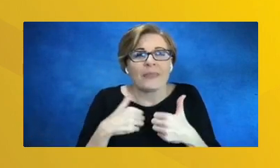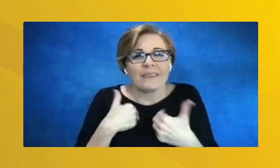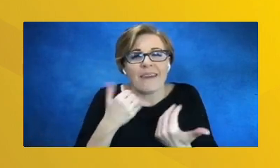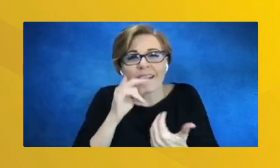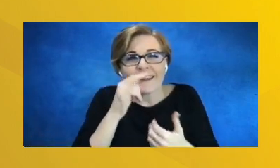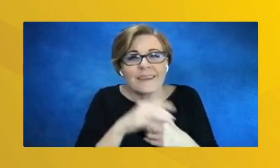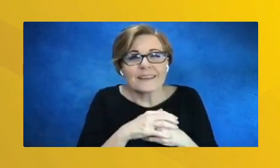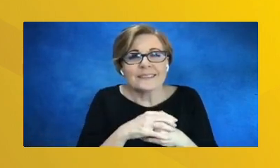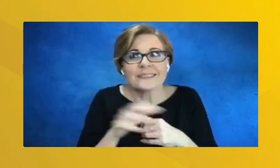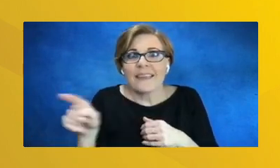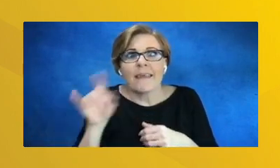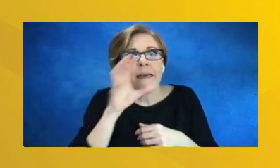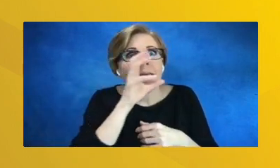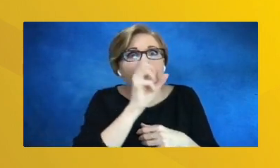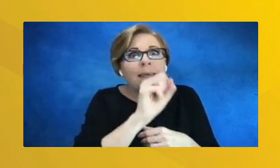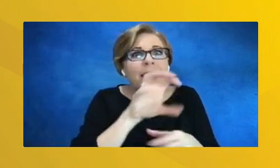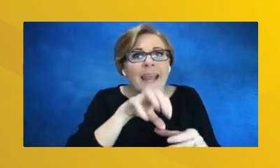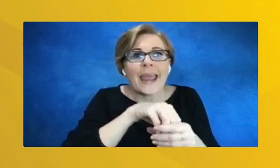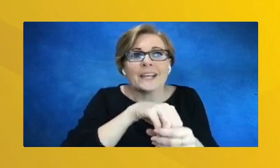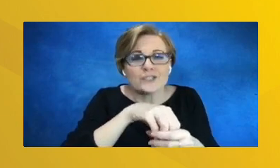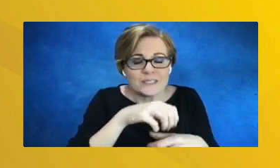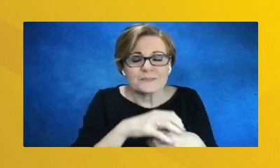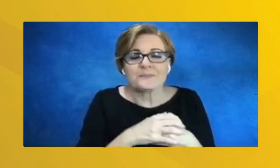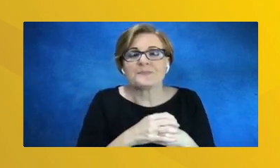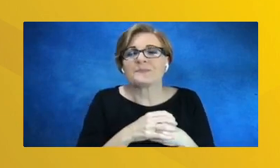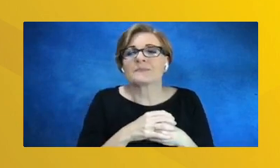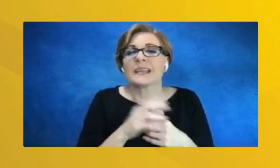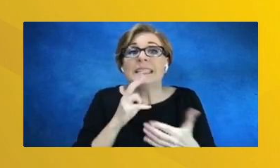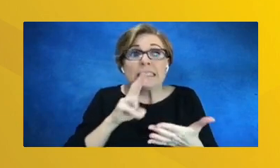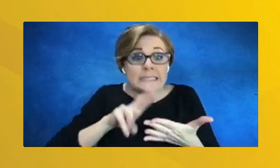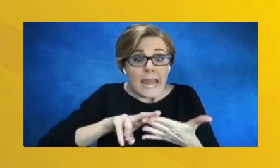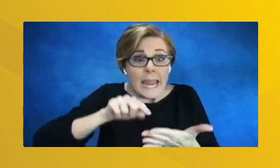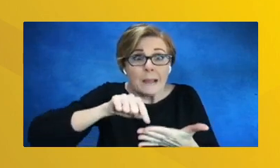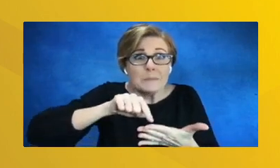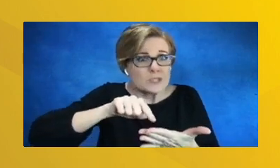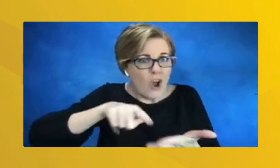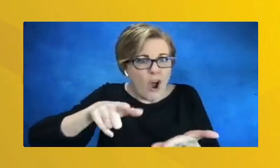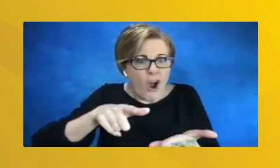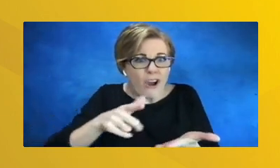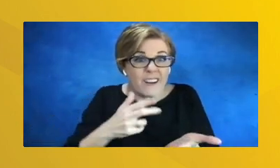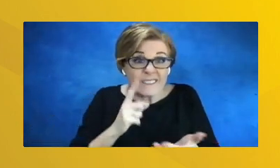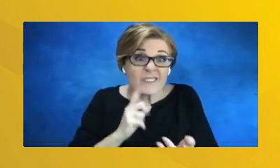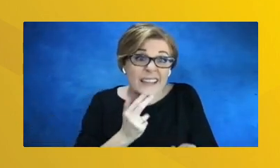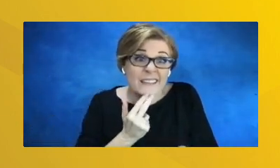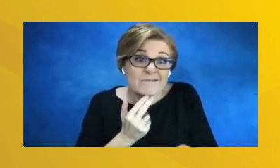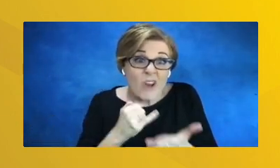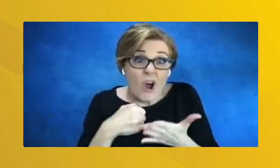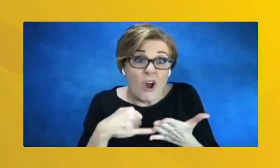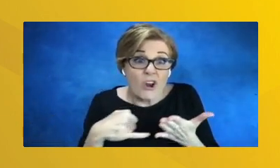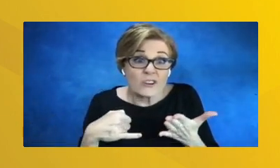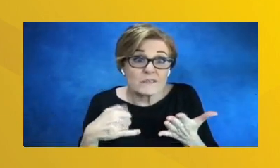And, you know, stamps are really mini works of art that display people, events, things,